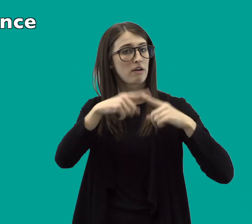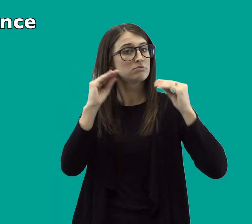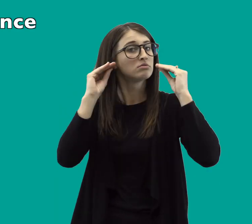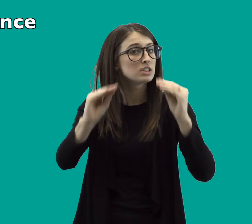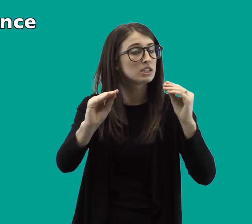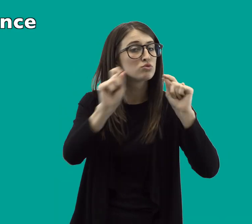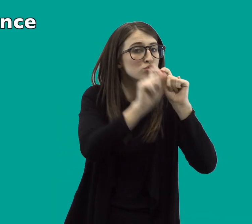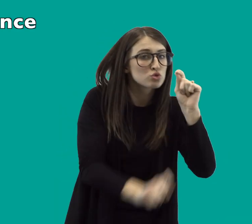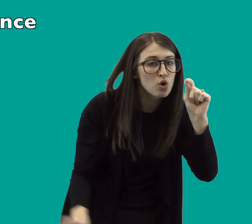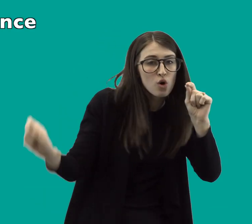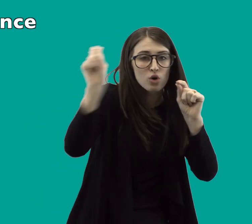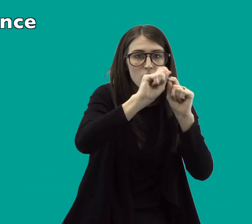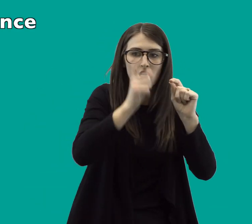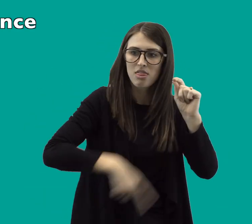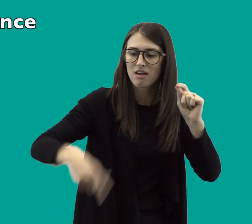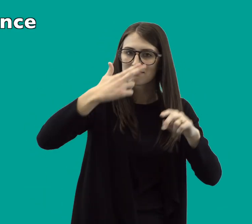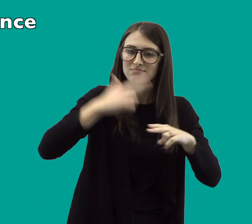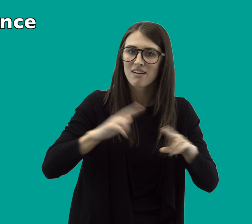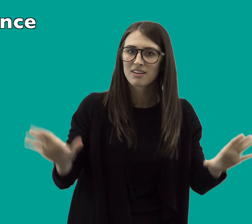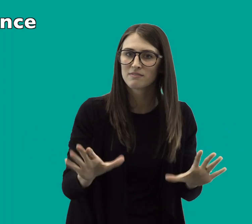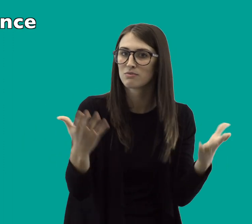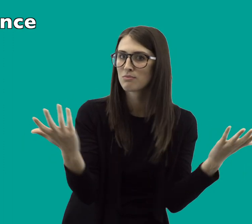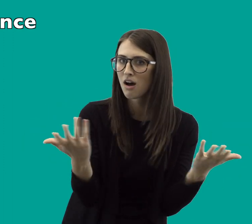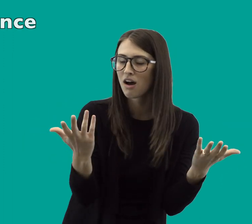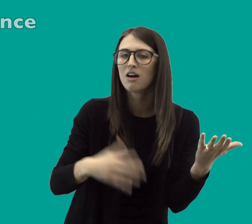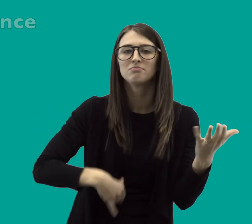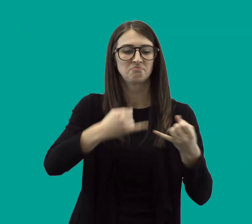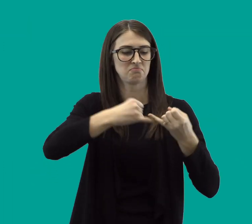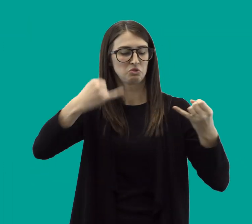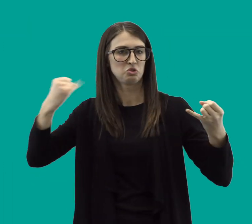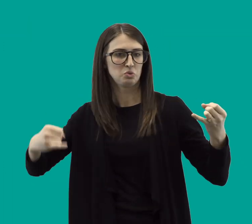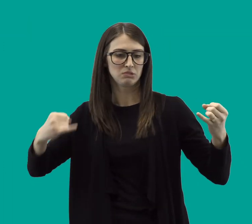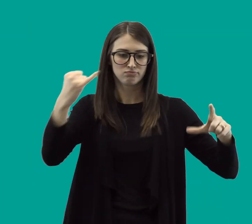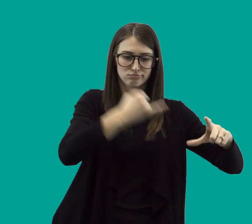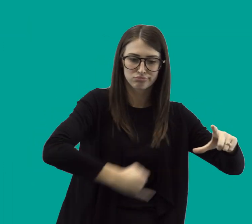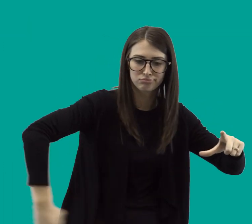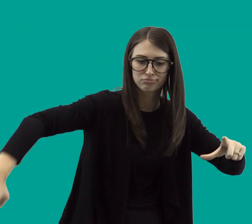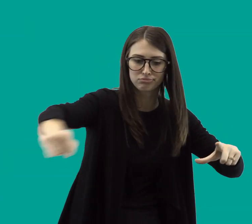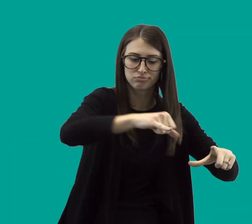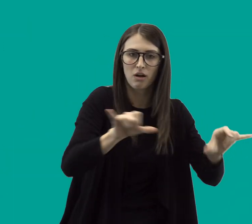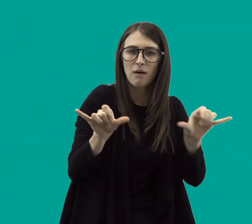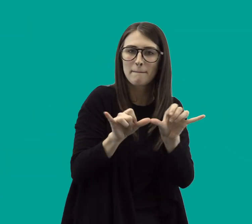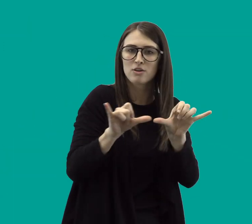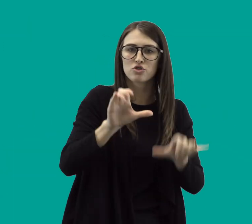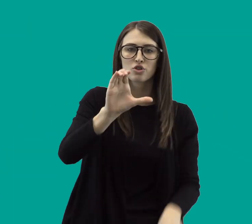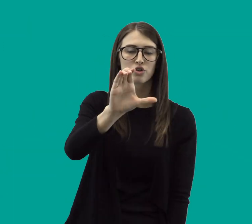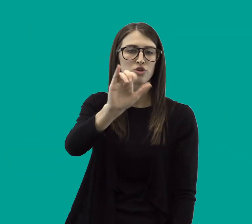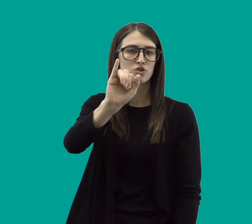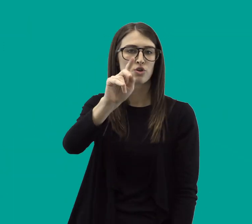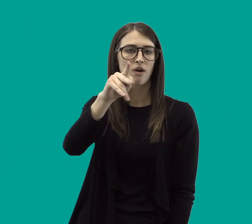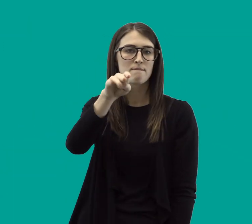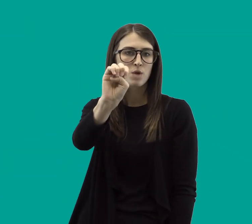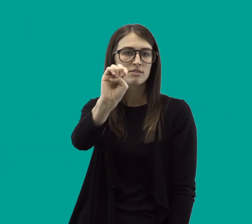Now the last activity is when I teach circumference We take a string to measure the circumference and the diameter